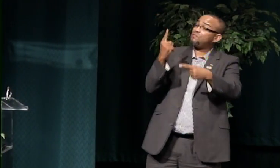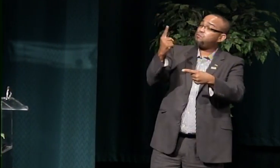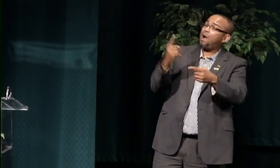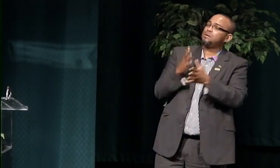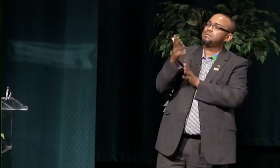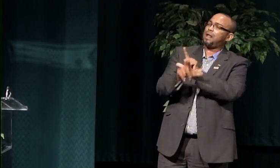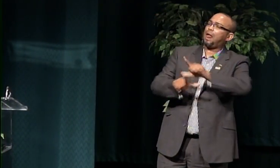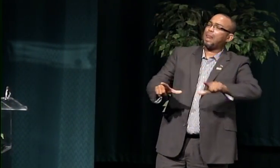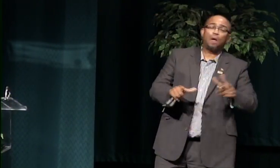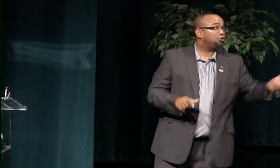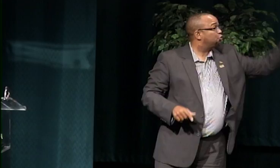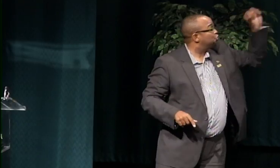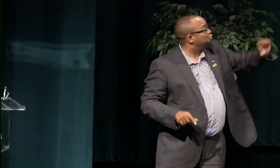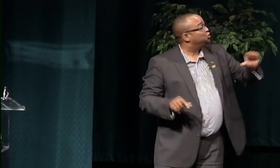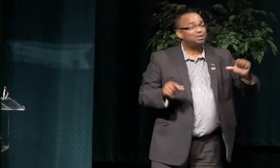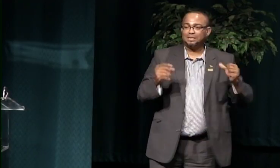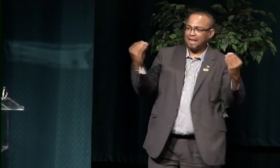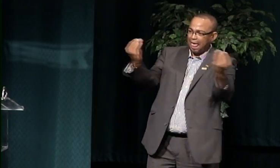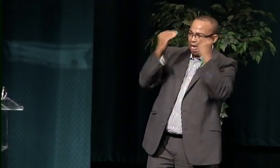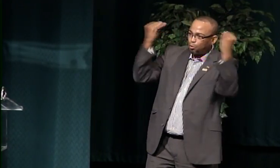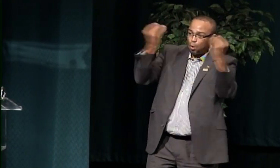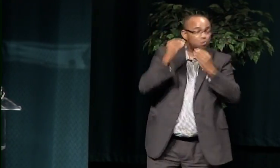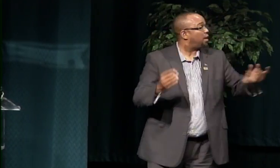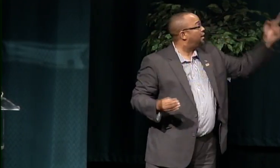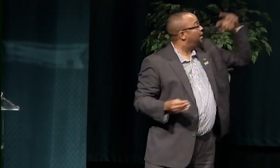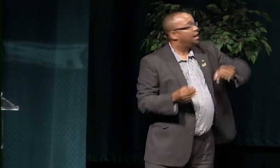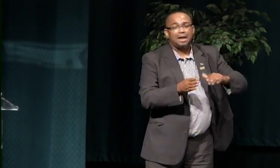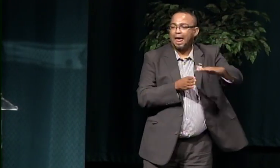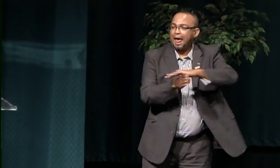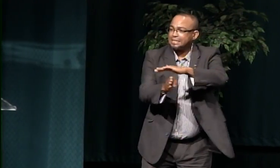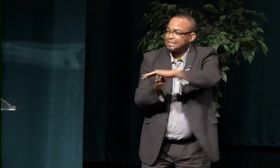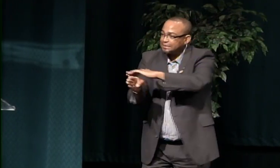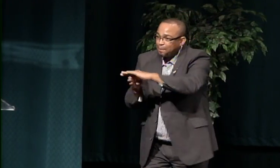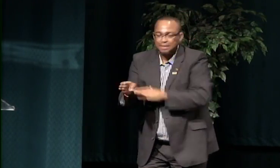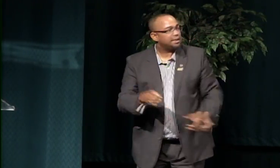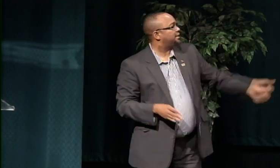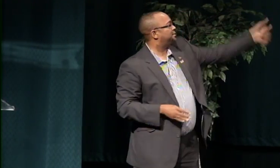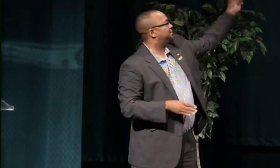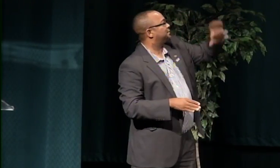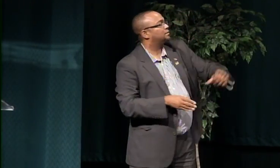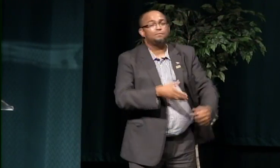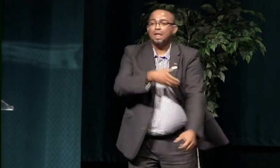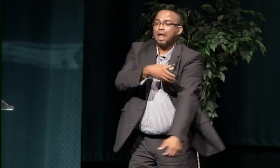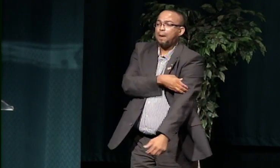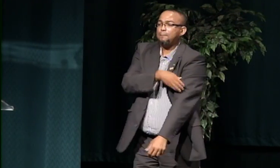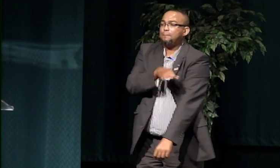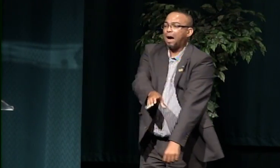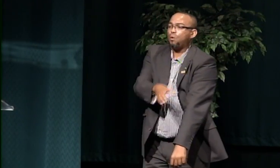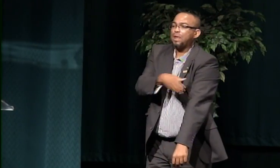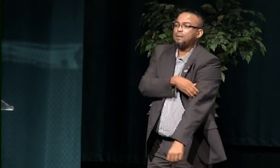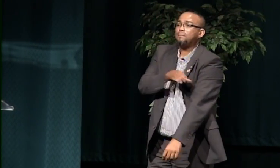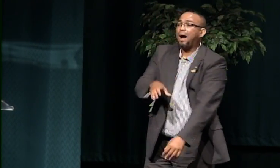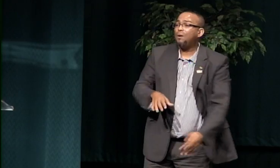So we actually revised them just recently. We had focus areas in the past, but they became quite outdated.